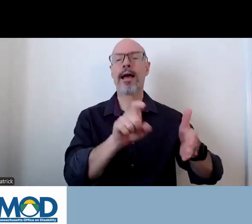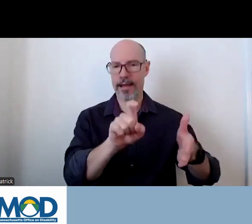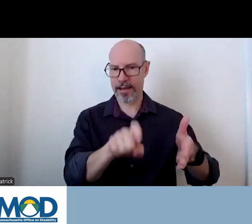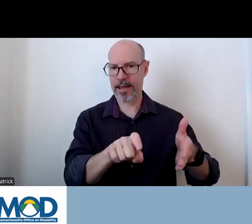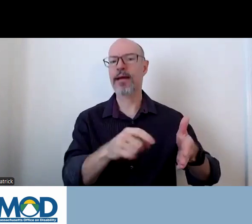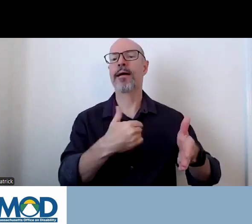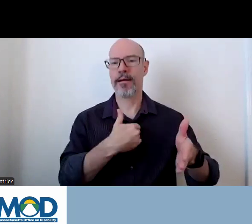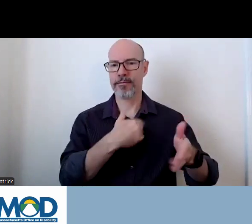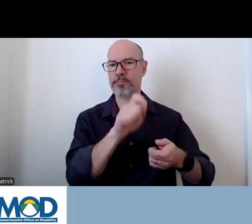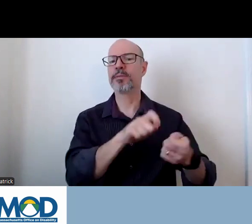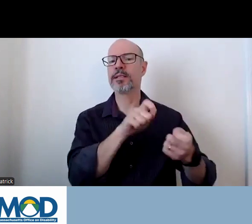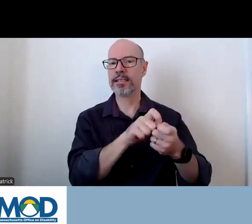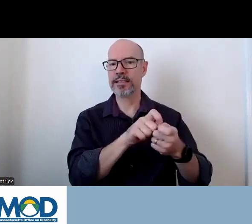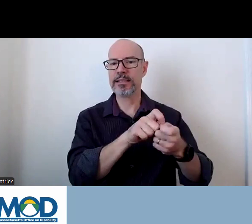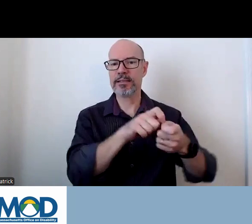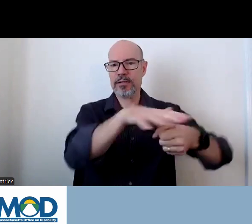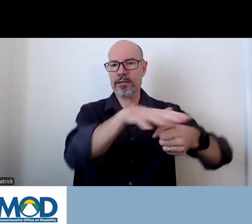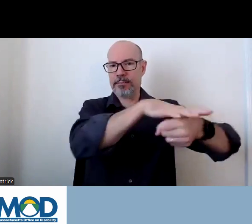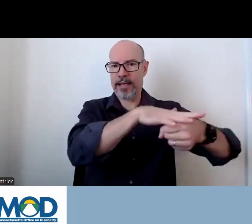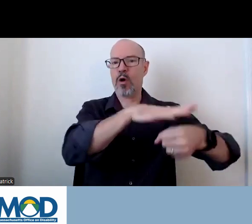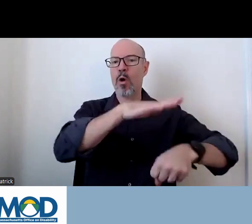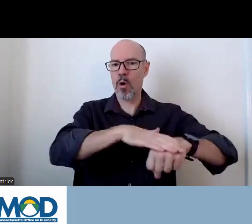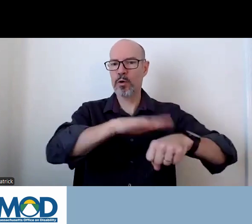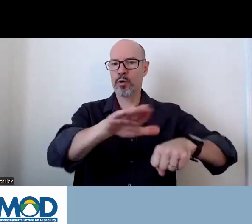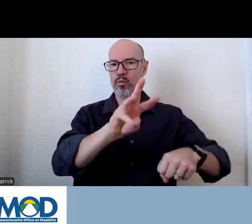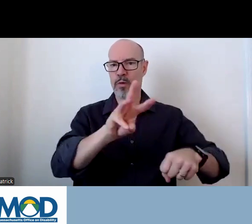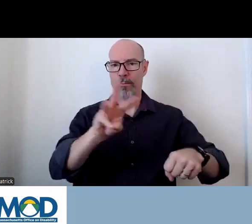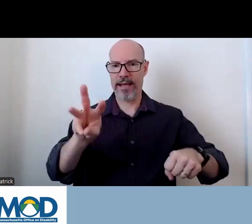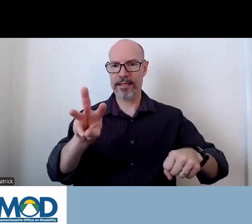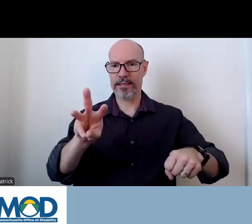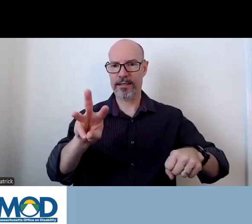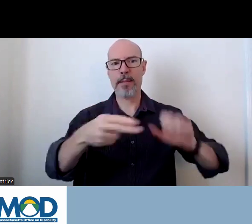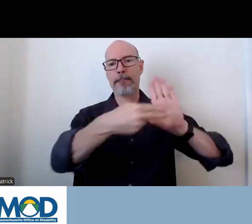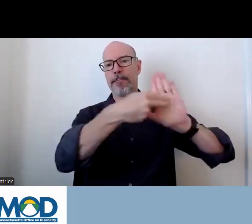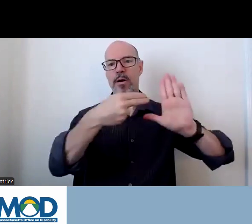marks this content as archived, either as a special web page or